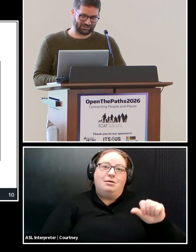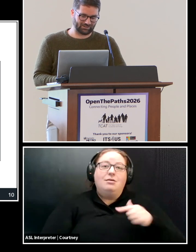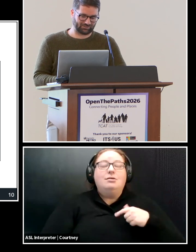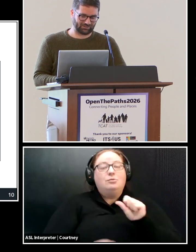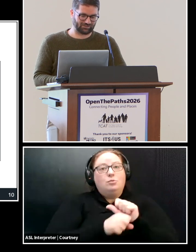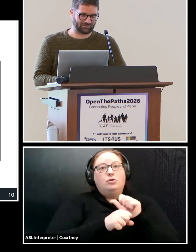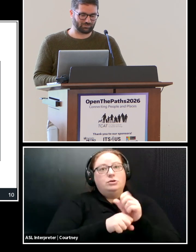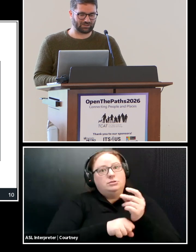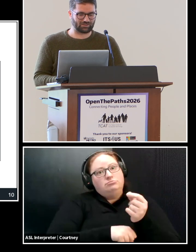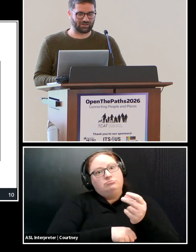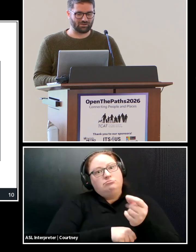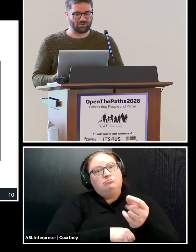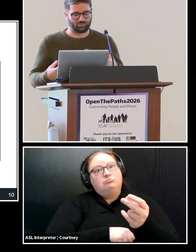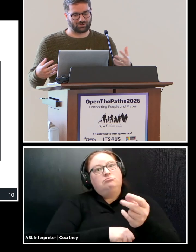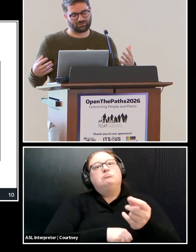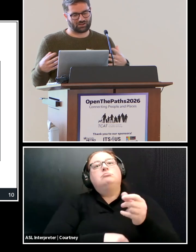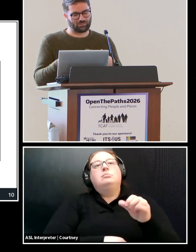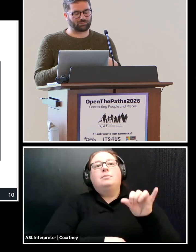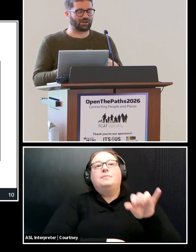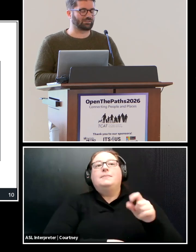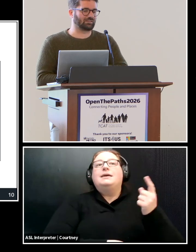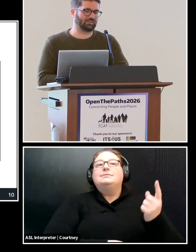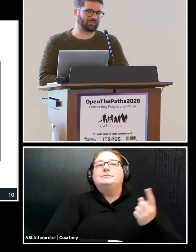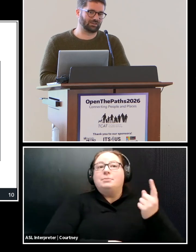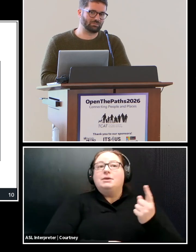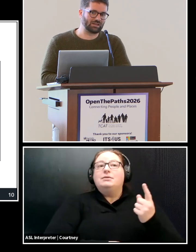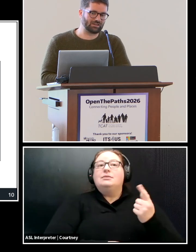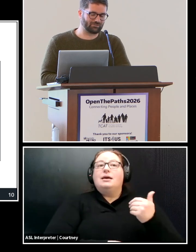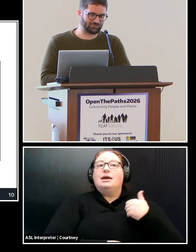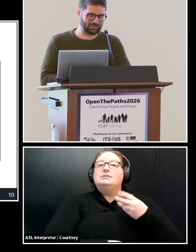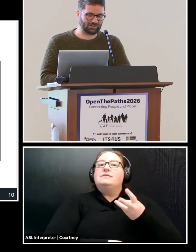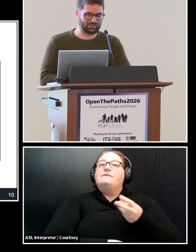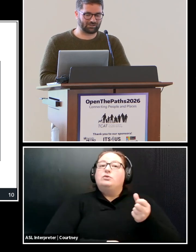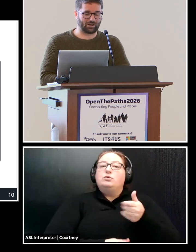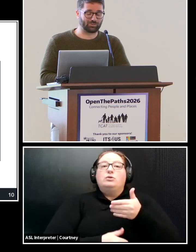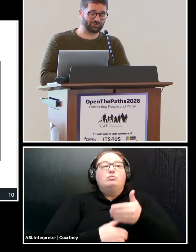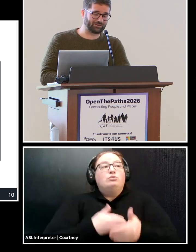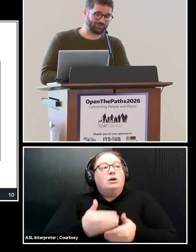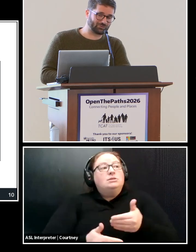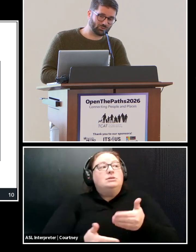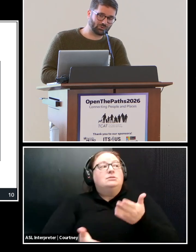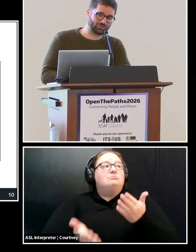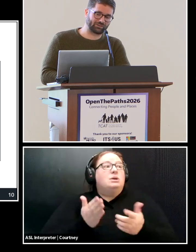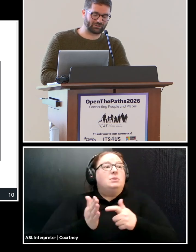uh is is something that brings a couple processes that may have taken a couple different tools and